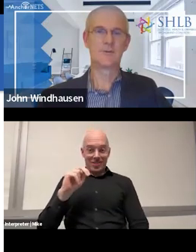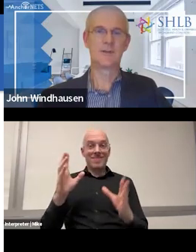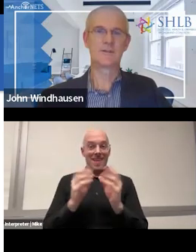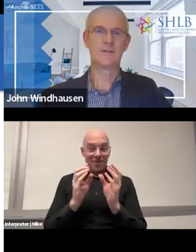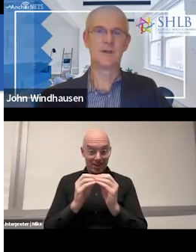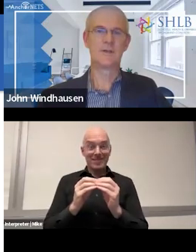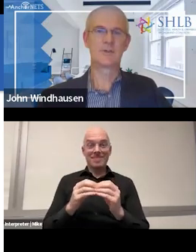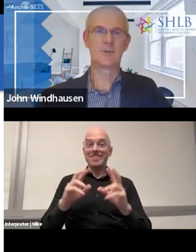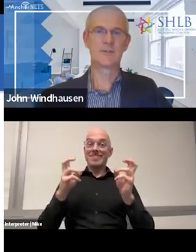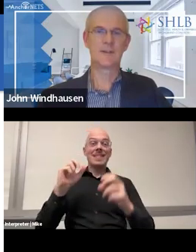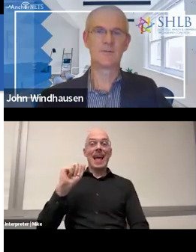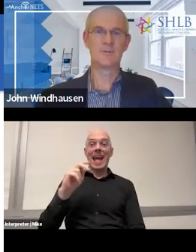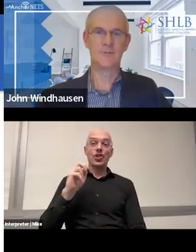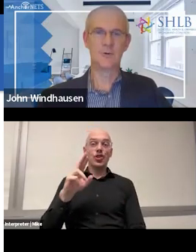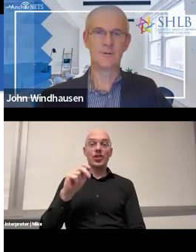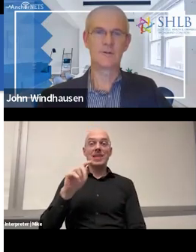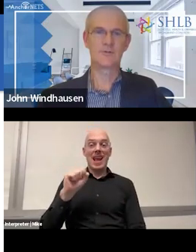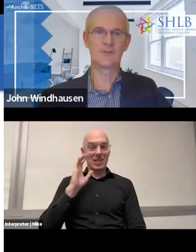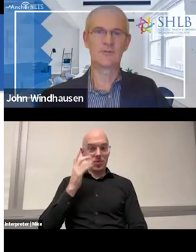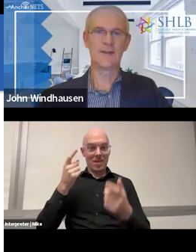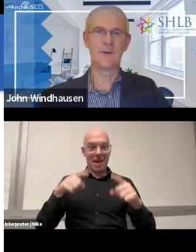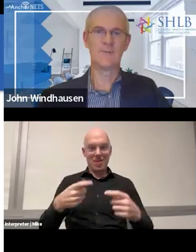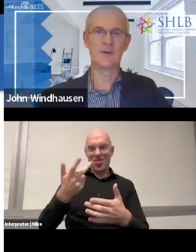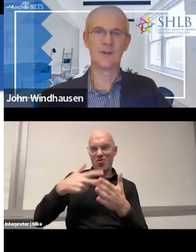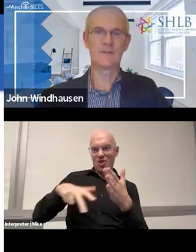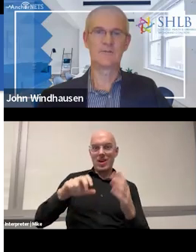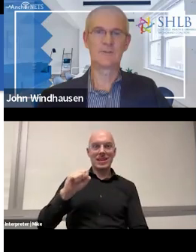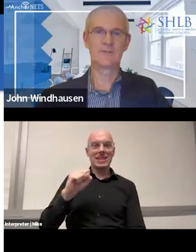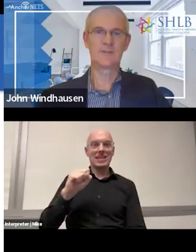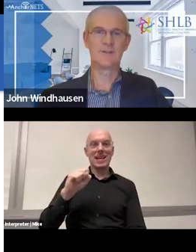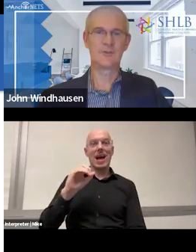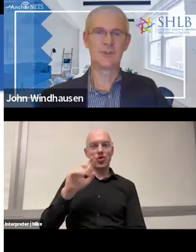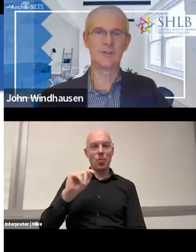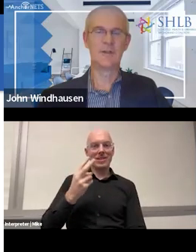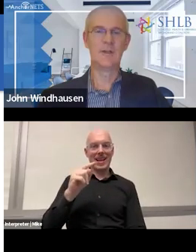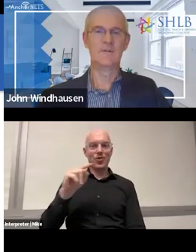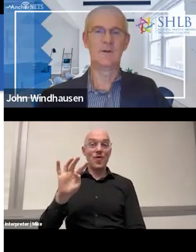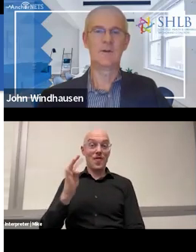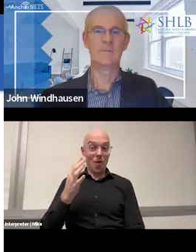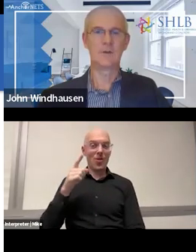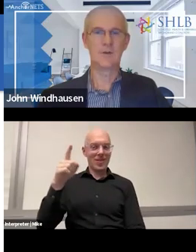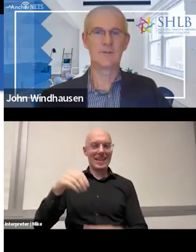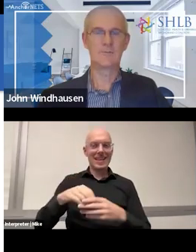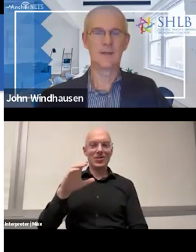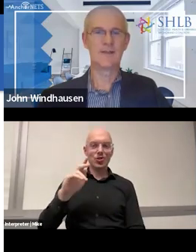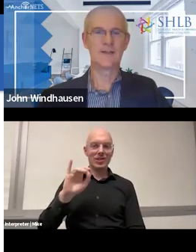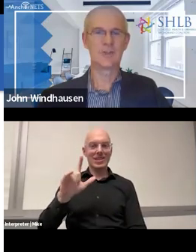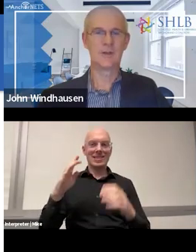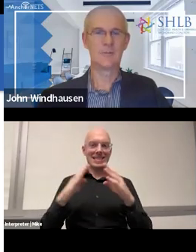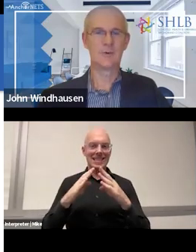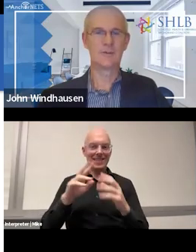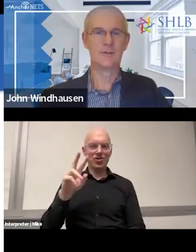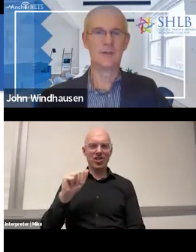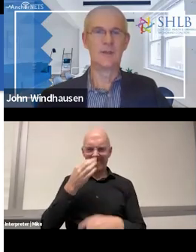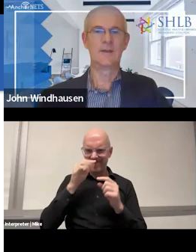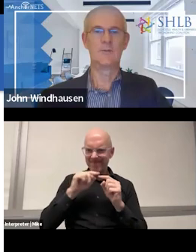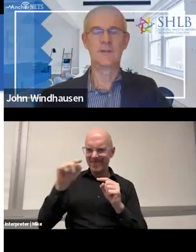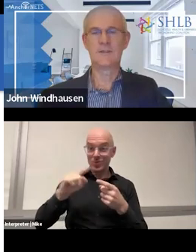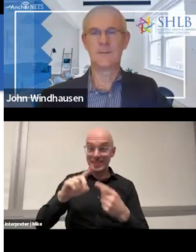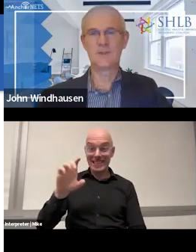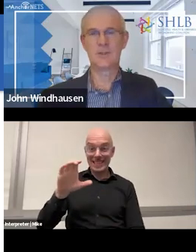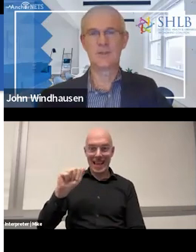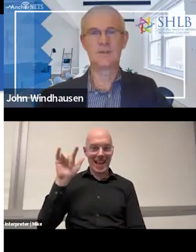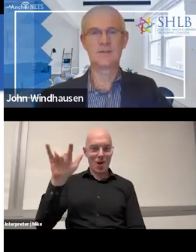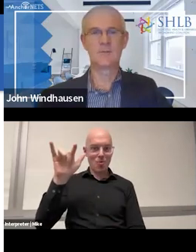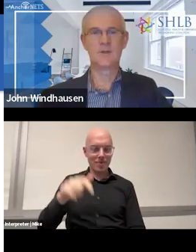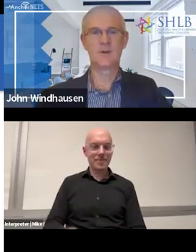John Windhausen: That conference is coming up in just 3 weeks on October second, through the 4th at the Crystal Gateway, Marriott in Crystal City, Virginia, very close to Reagan National Airport.